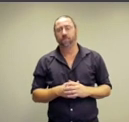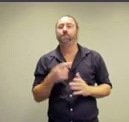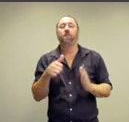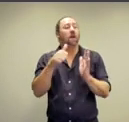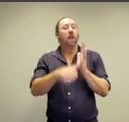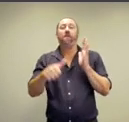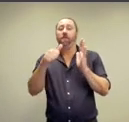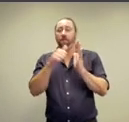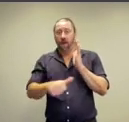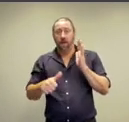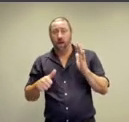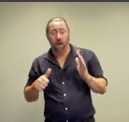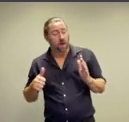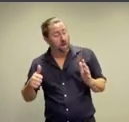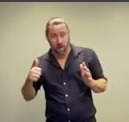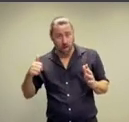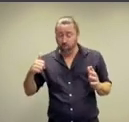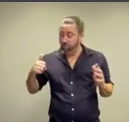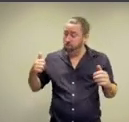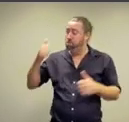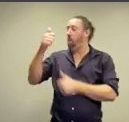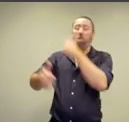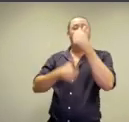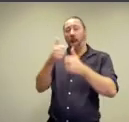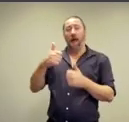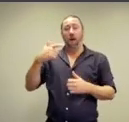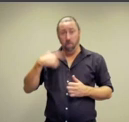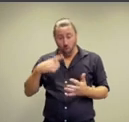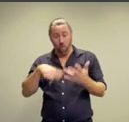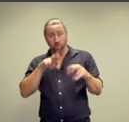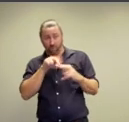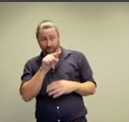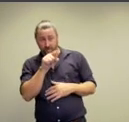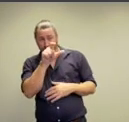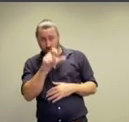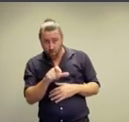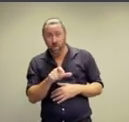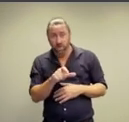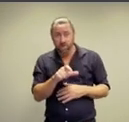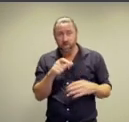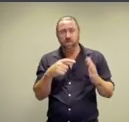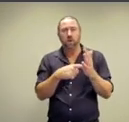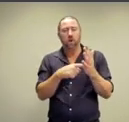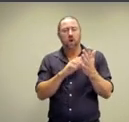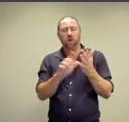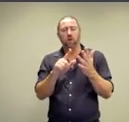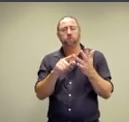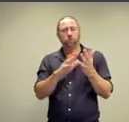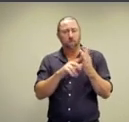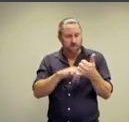and popularity of leatherwear, someone I absolutely could not, you know, I had to mention in this lecture is the illustrator, Tom of